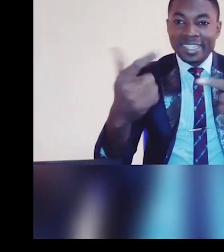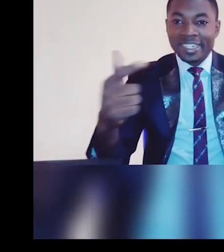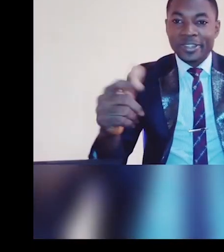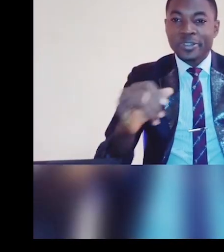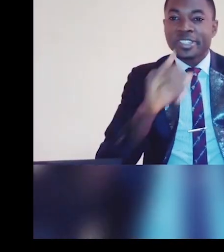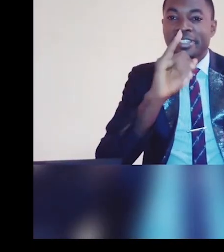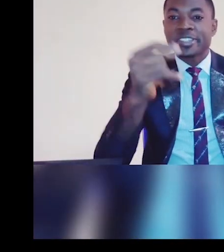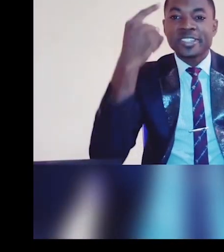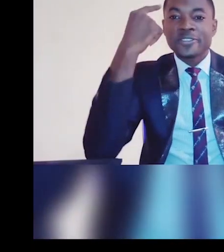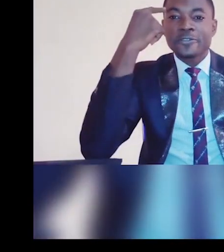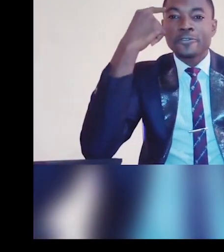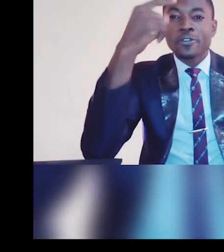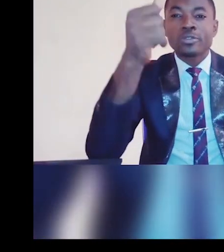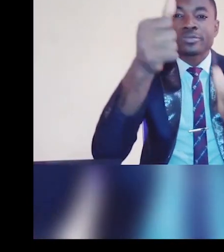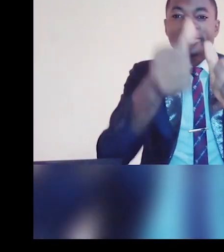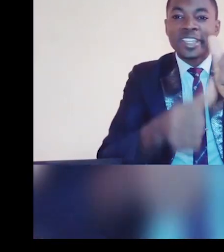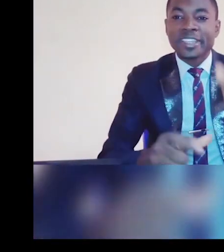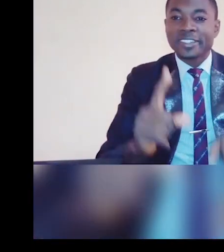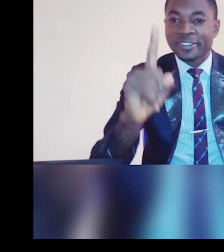Sign language is for everyone!